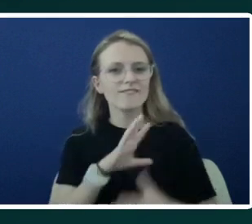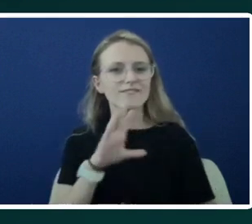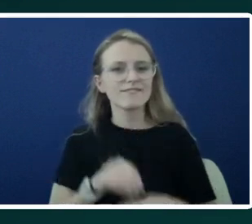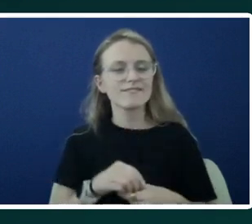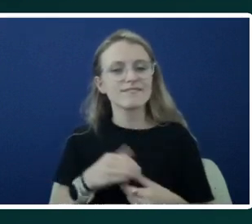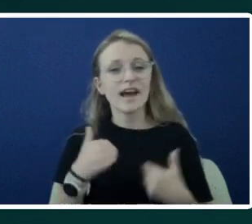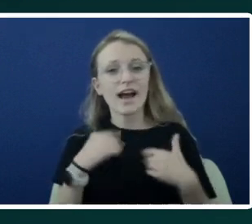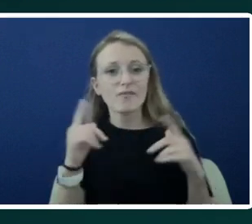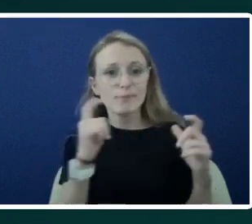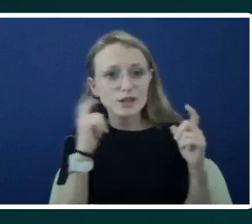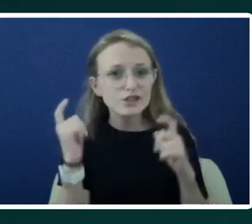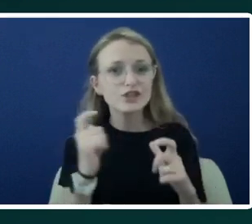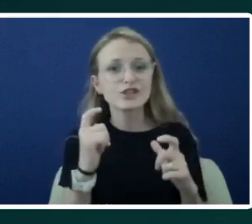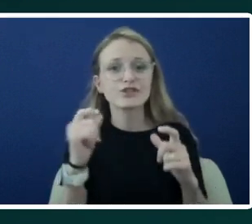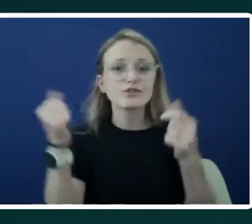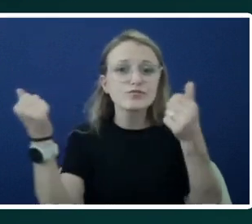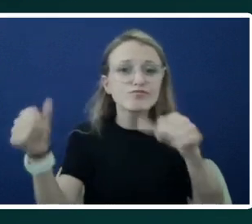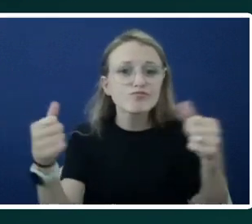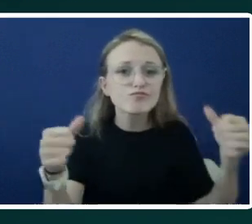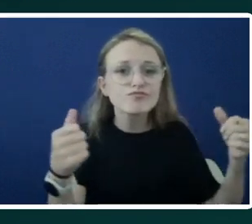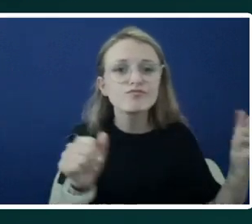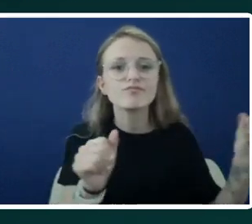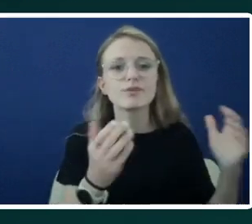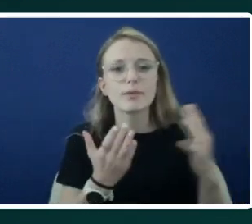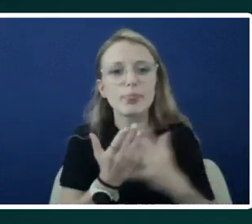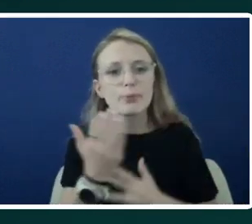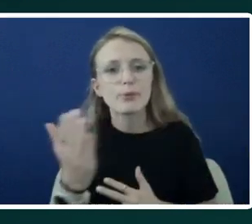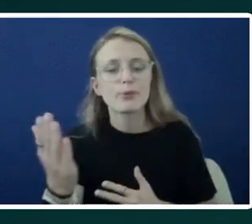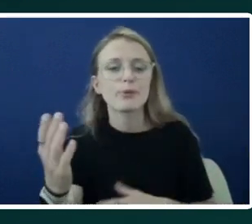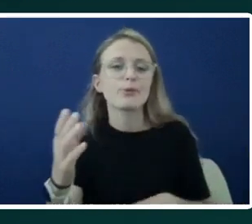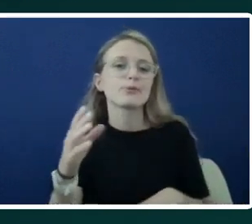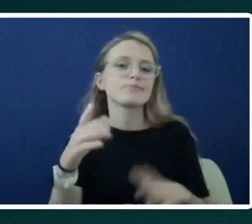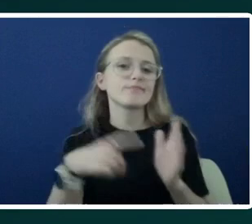which also help give people a sense of that history, help bring it to life.